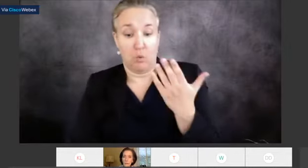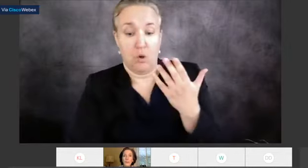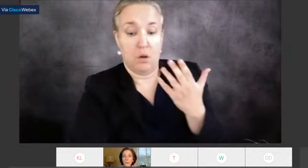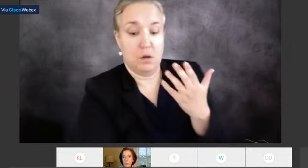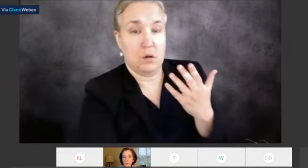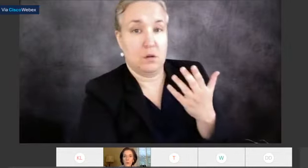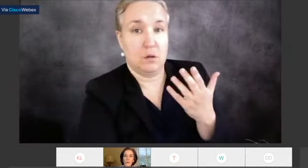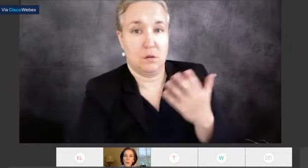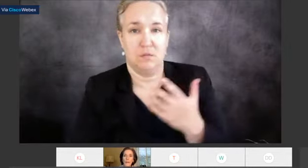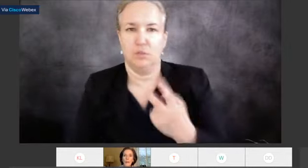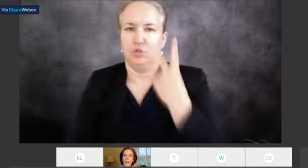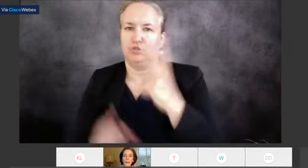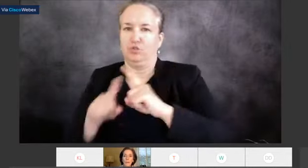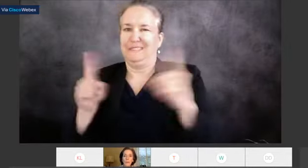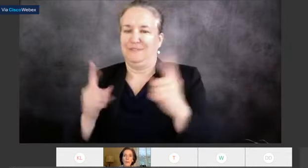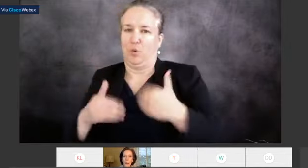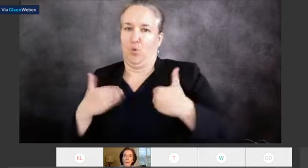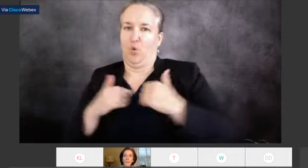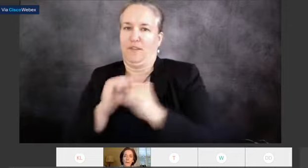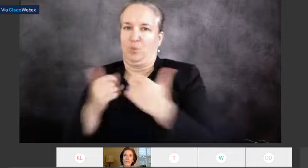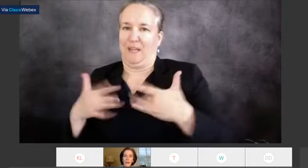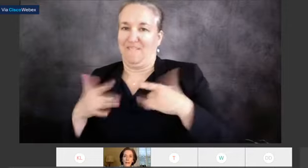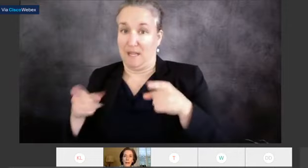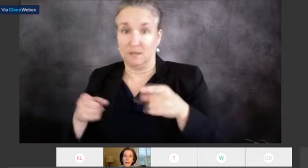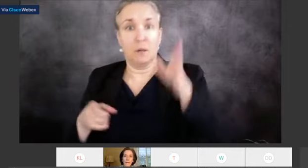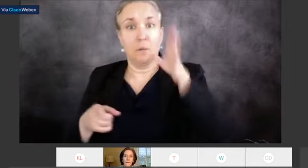two different youth sporting events with parents on the sidelines